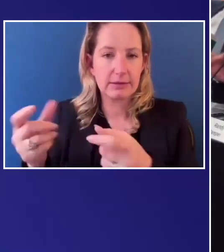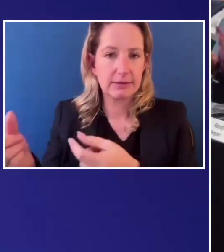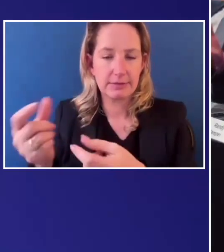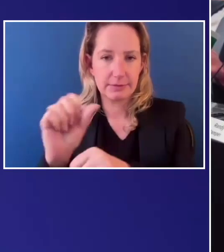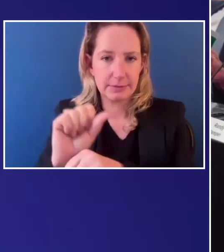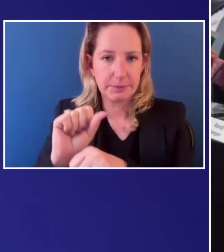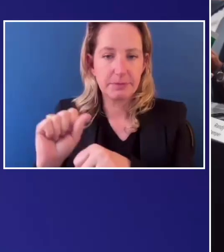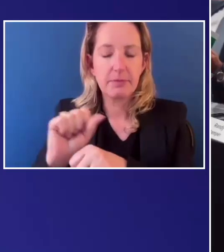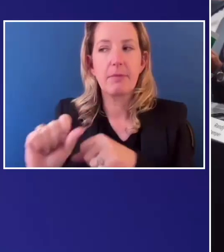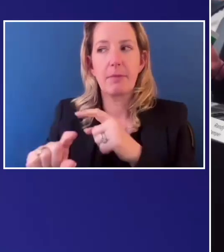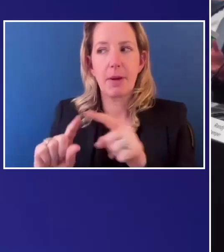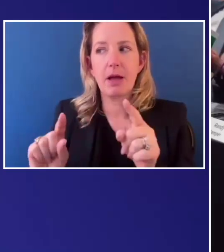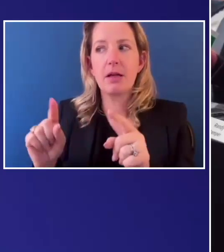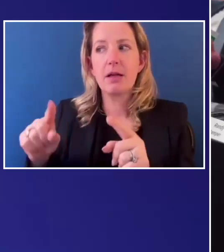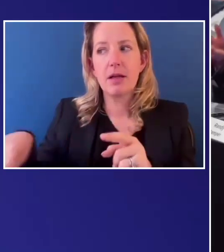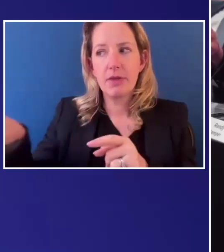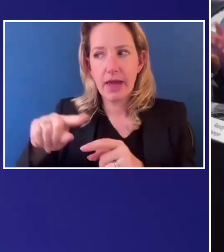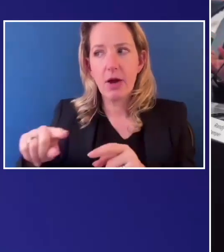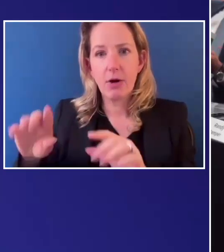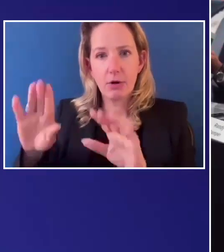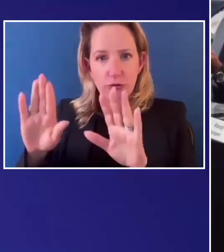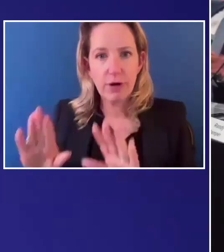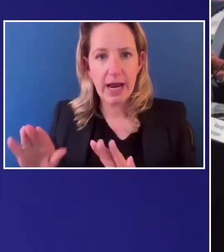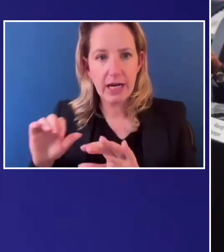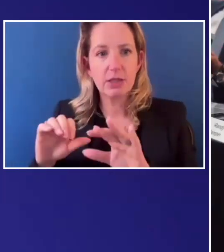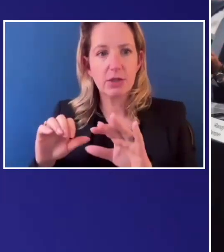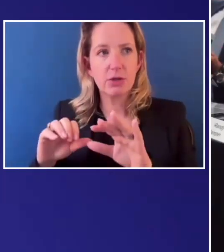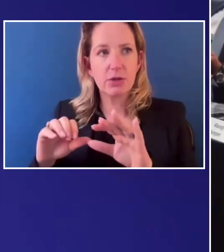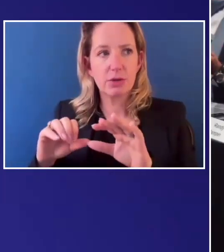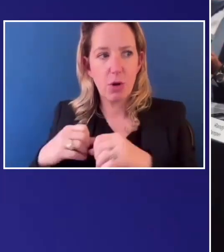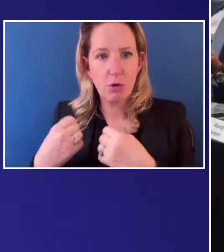or social demand, and we are asked to produce more of those workers,